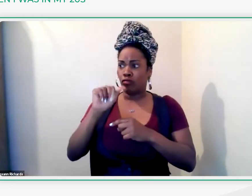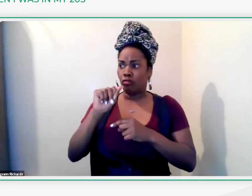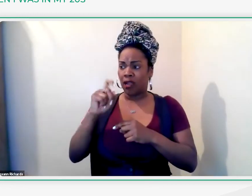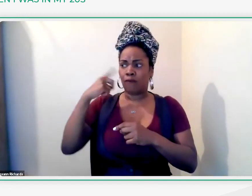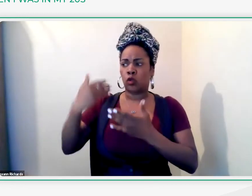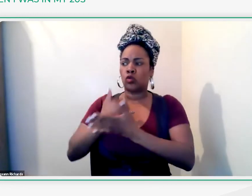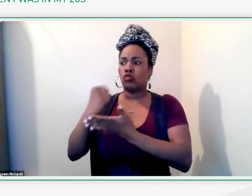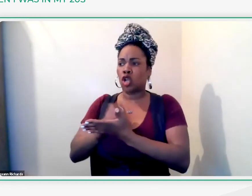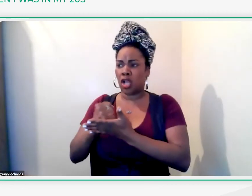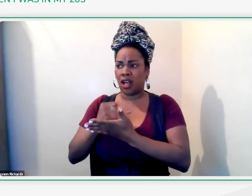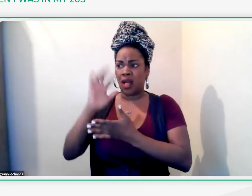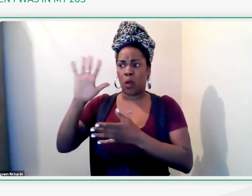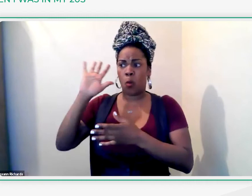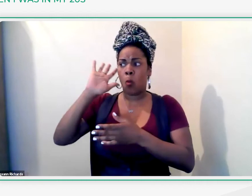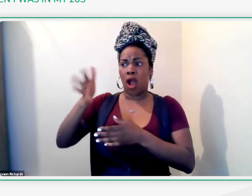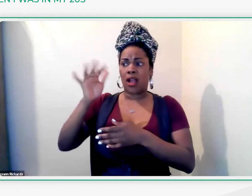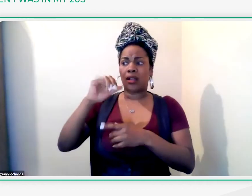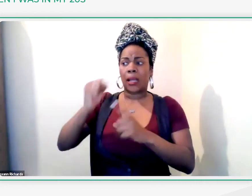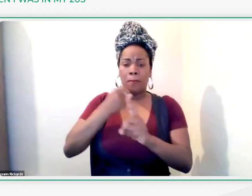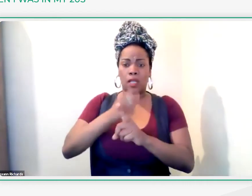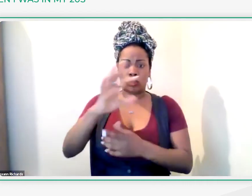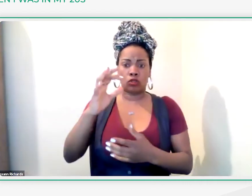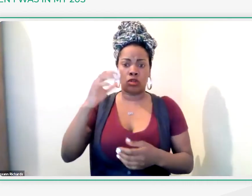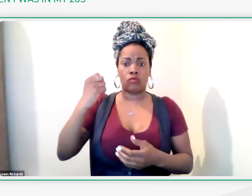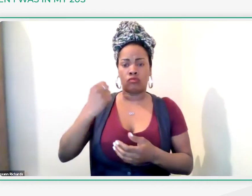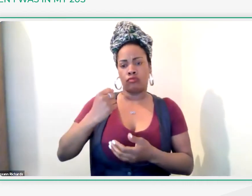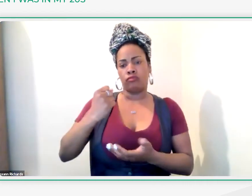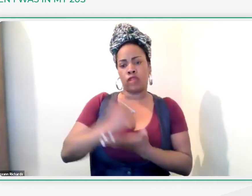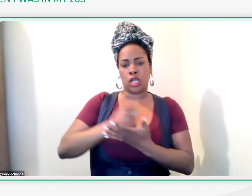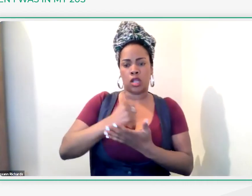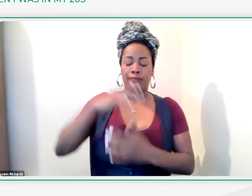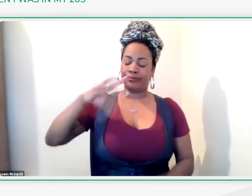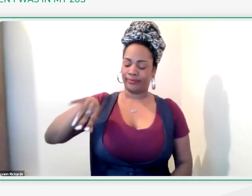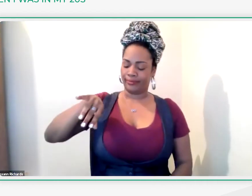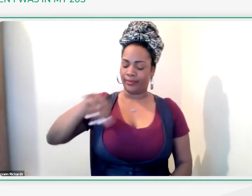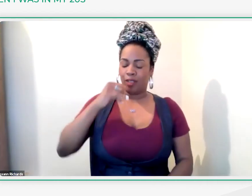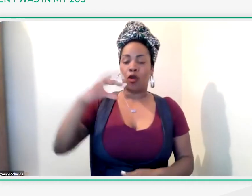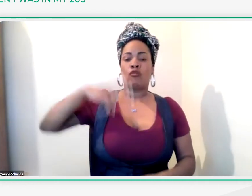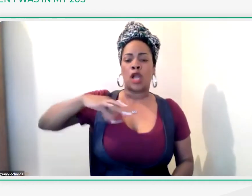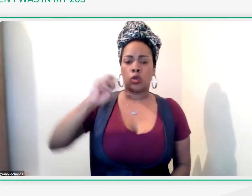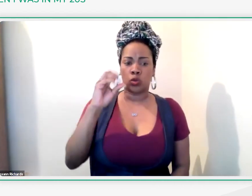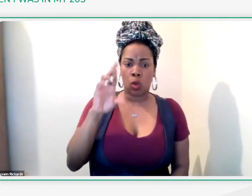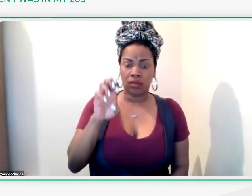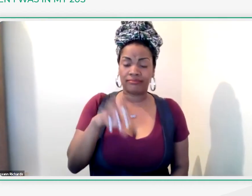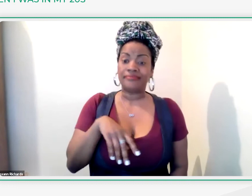the balance for a lower percentage rate on a new card? Will that impact your score?